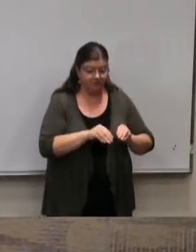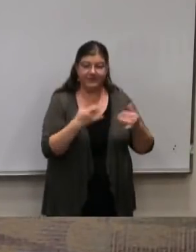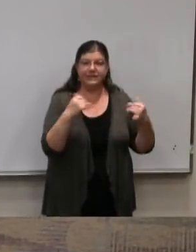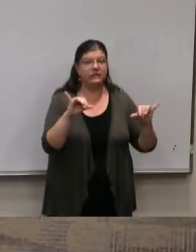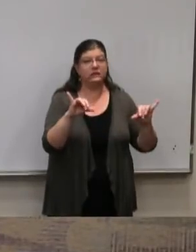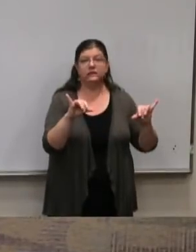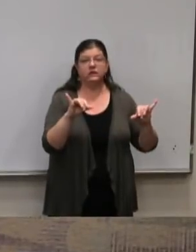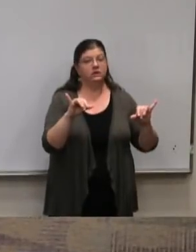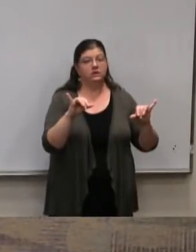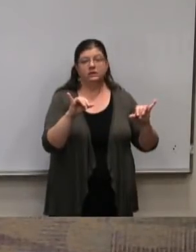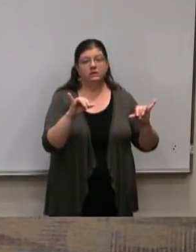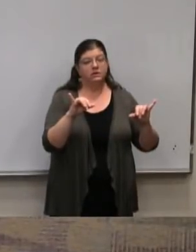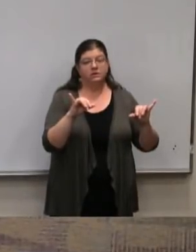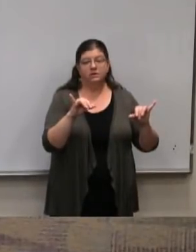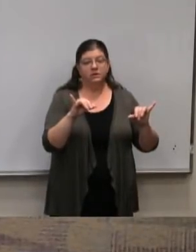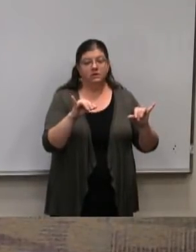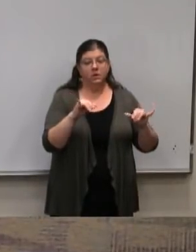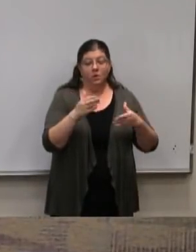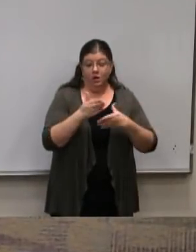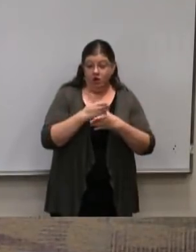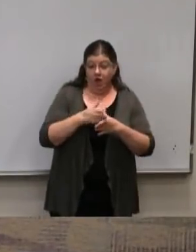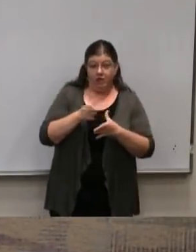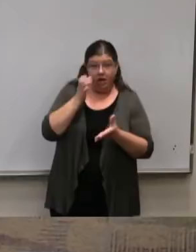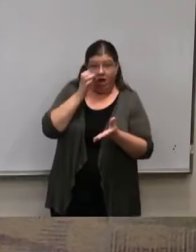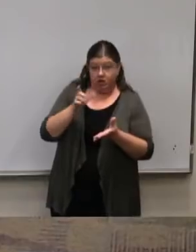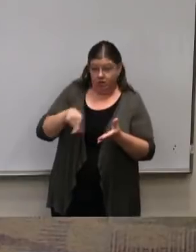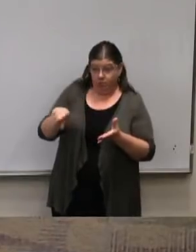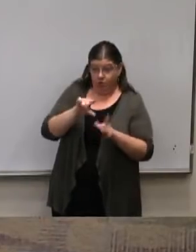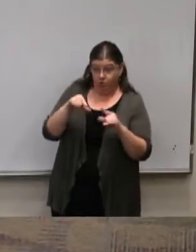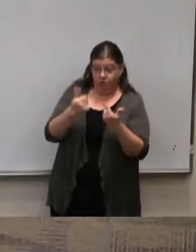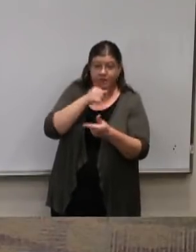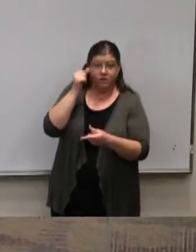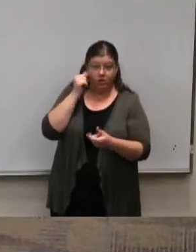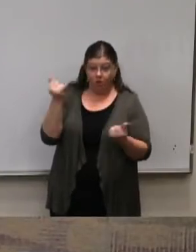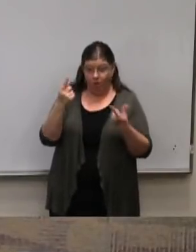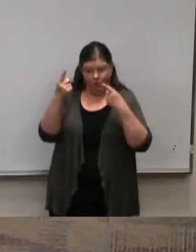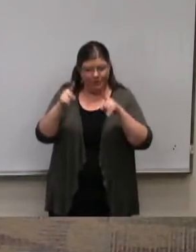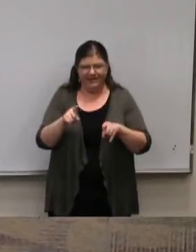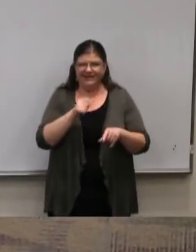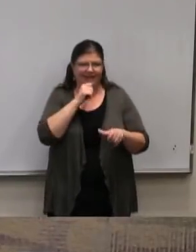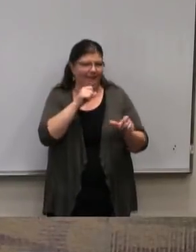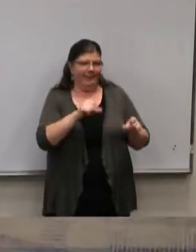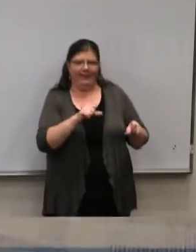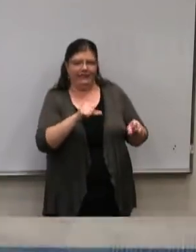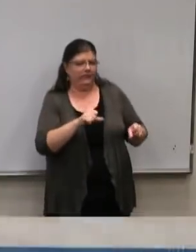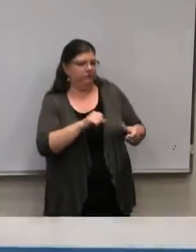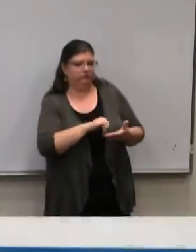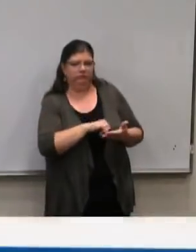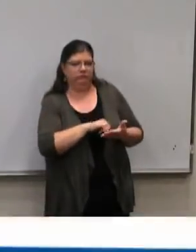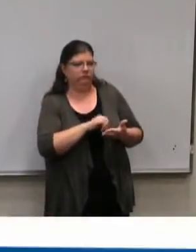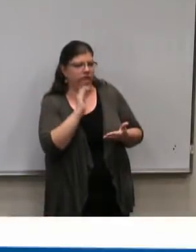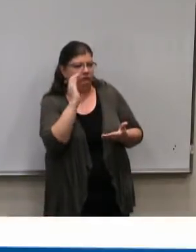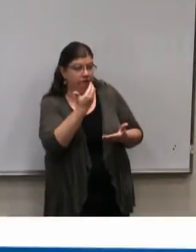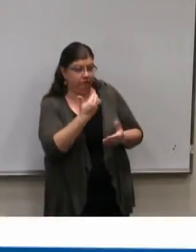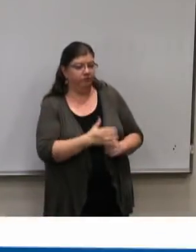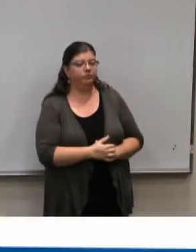when we shared this concept with the group yesterday, everybody agreed that didn't seem feasible. So let's go back to that classroom.